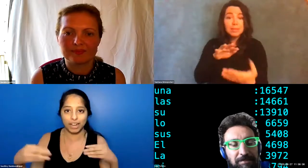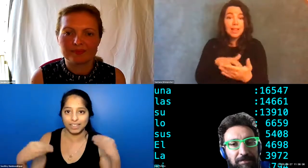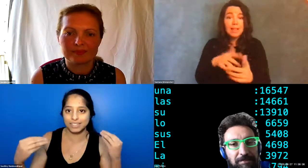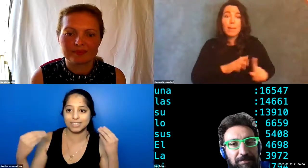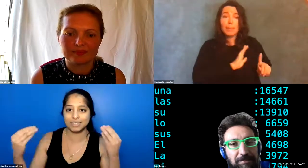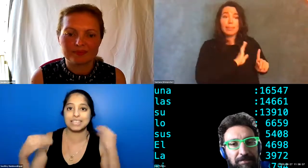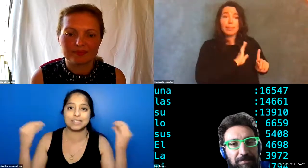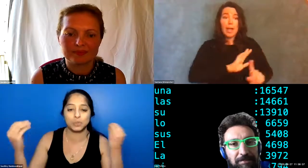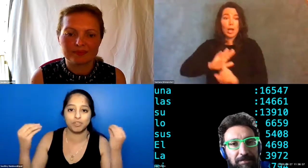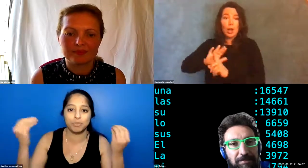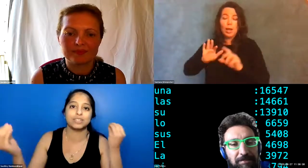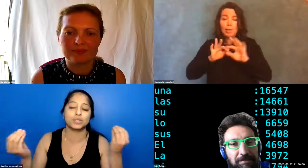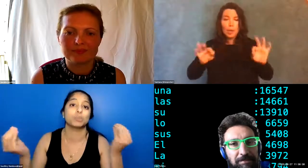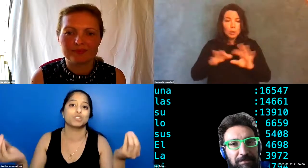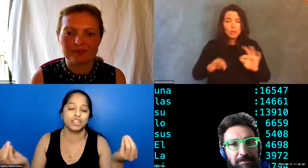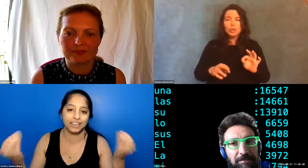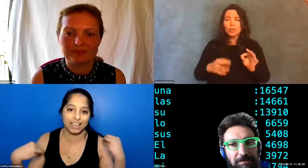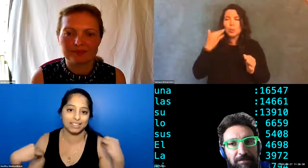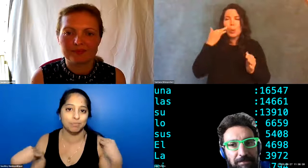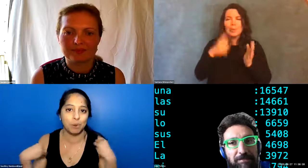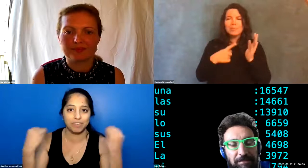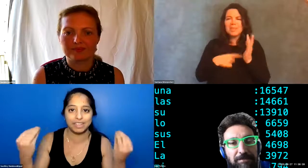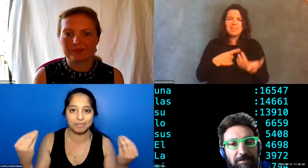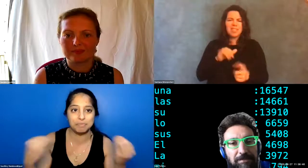what has -- it's like this mis-description has motivated me.